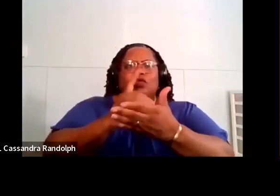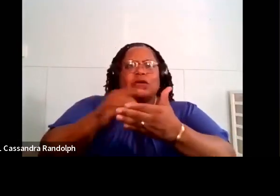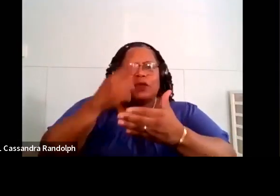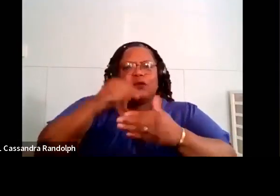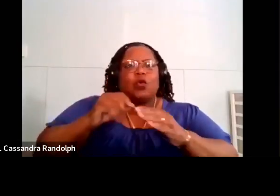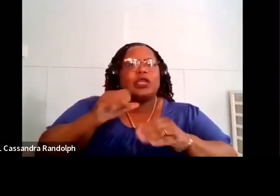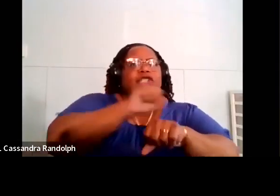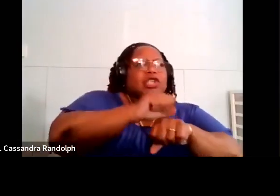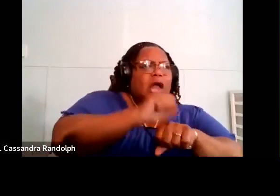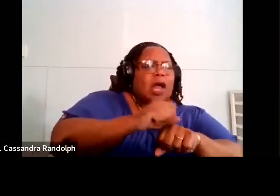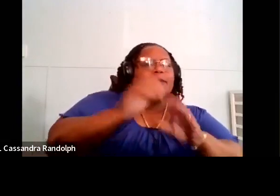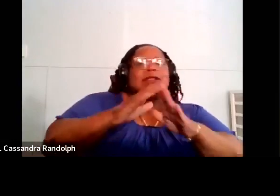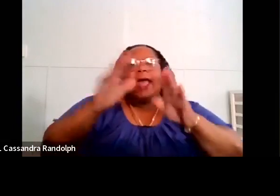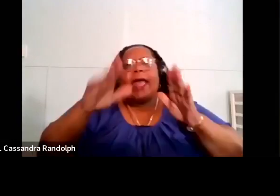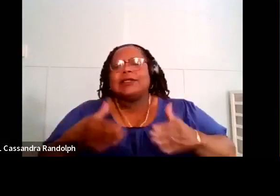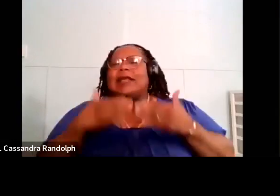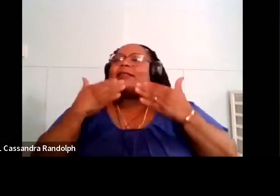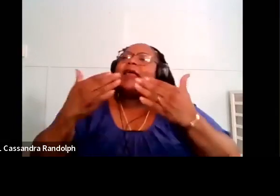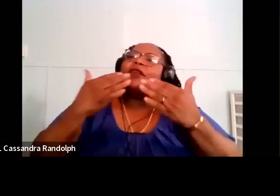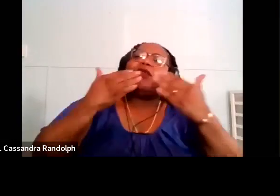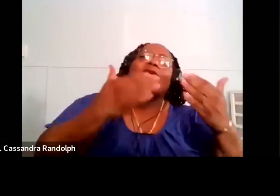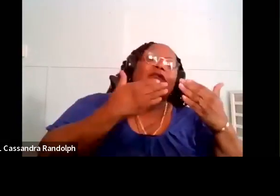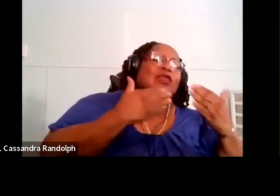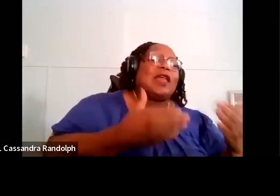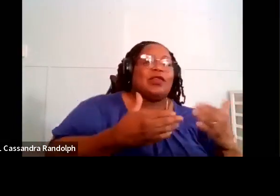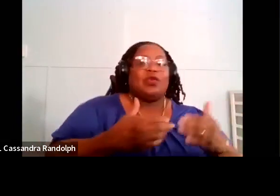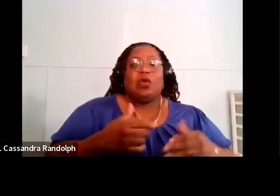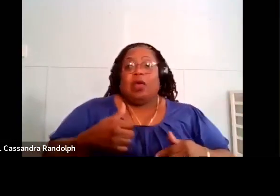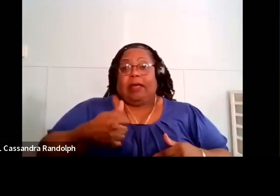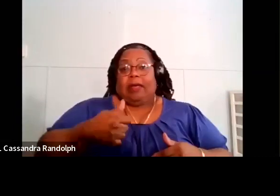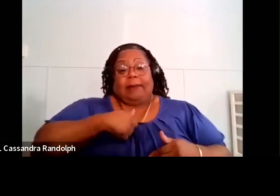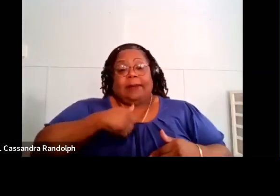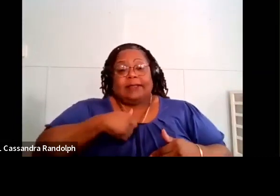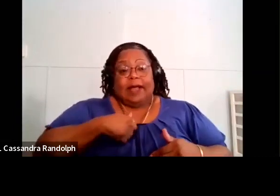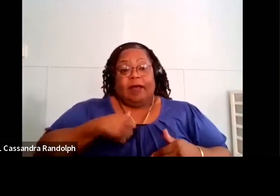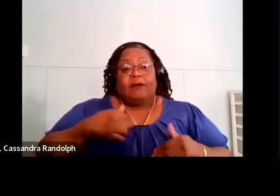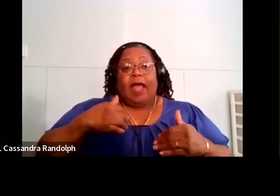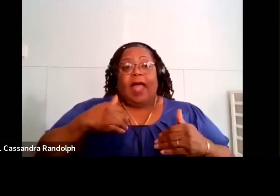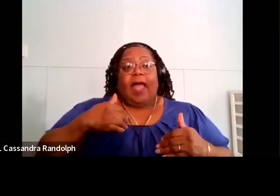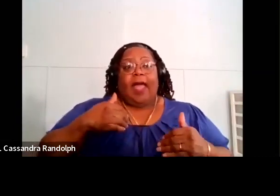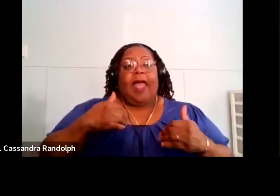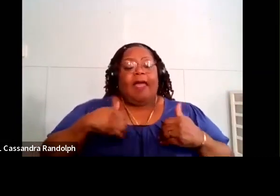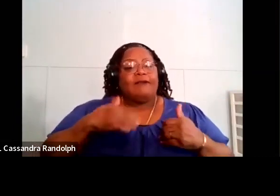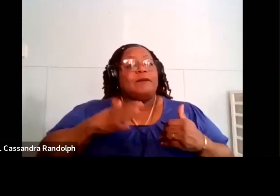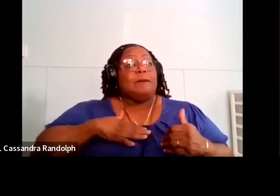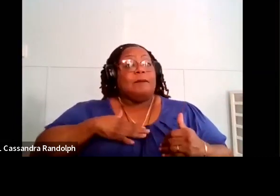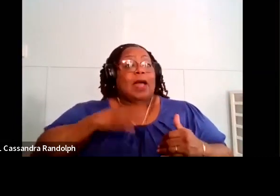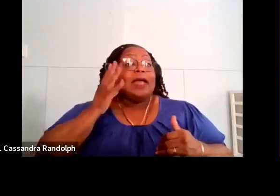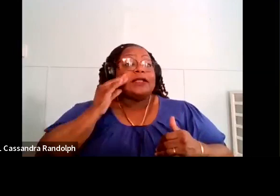on behalf of everyone you all have stepped in the gap